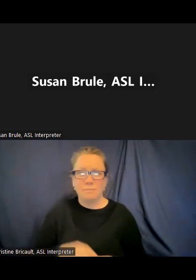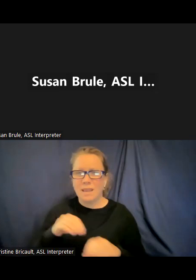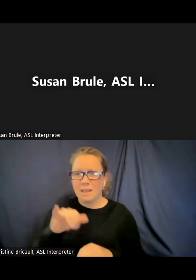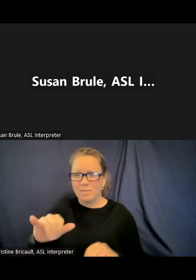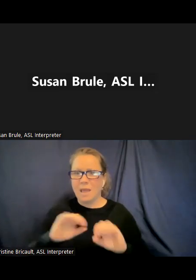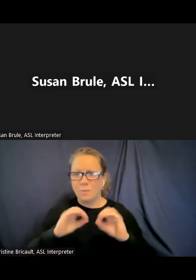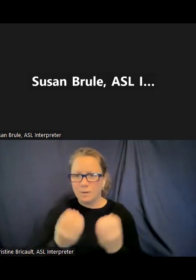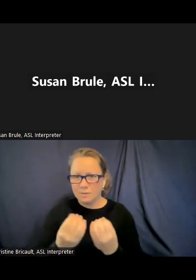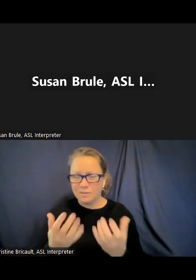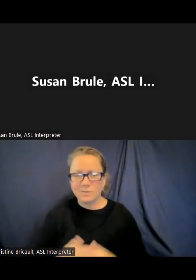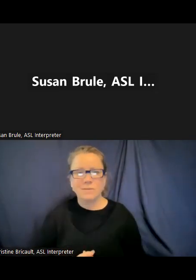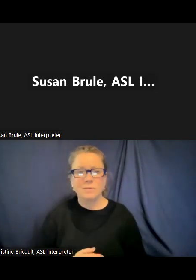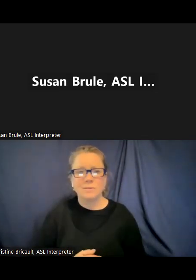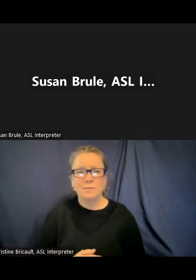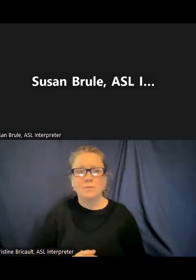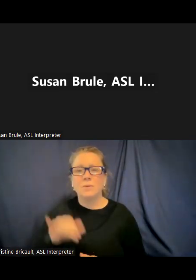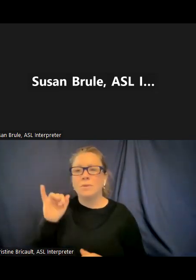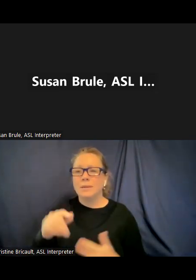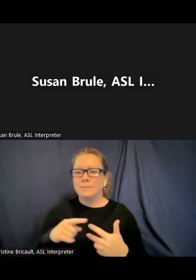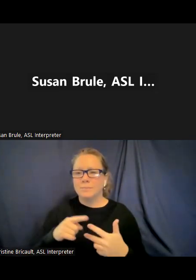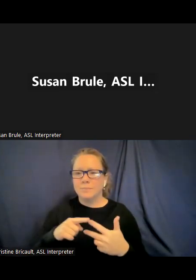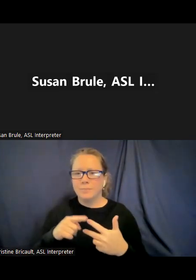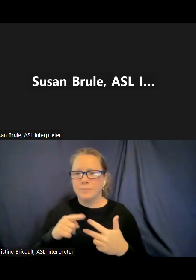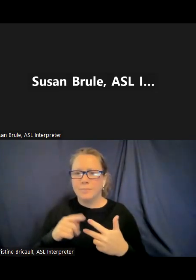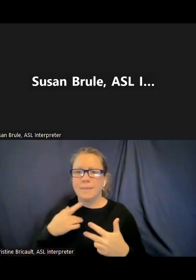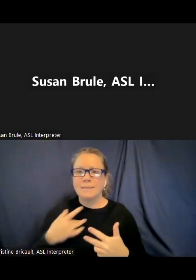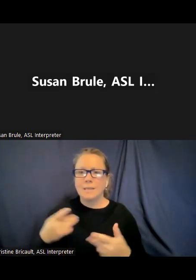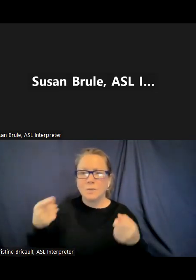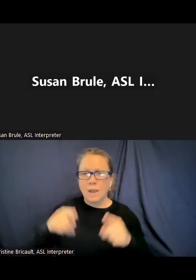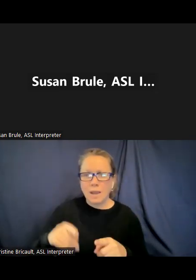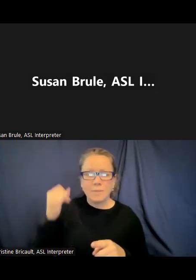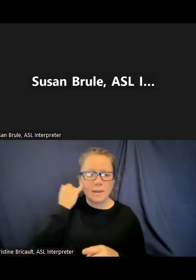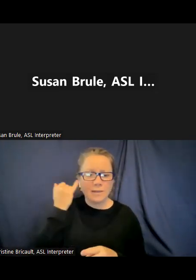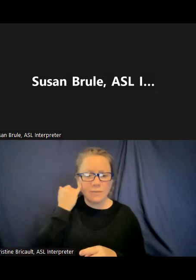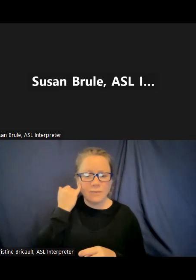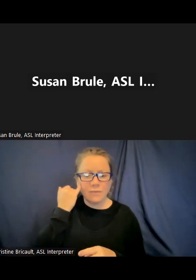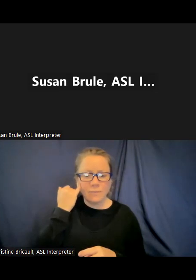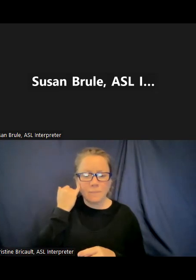So you're going to see that, you know, when you're, you know, shifting